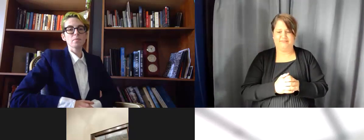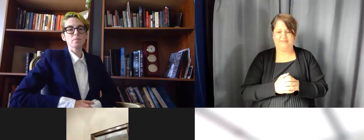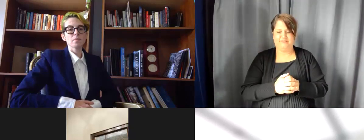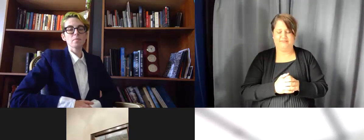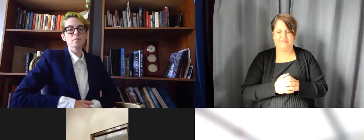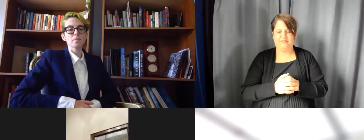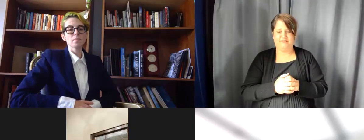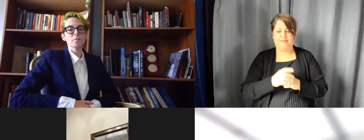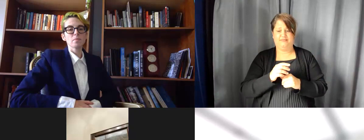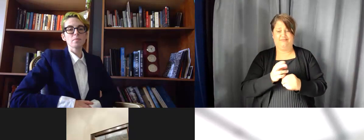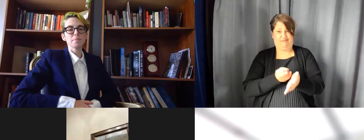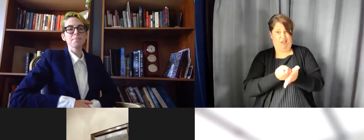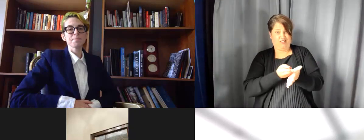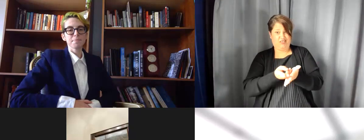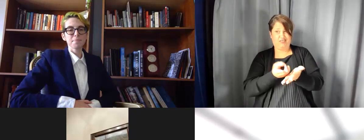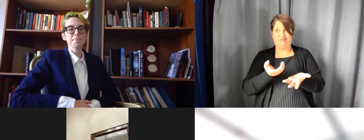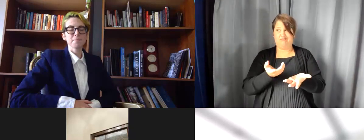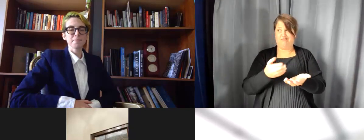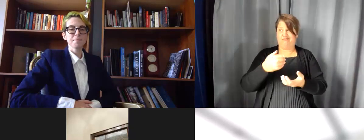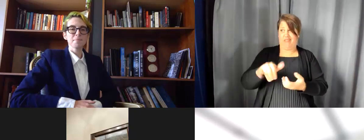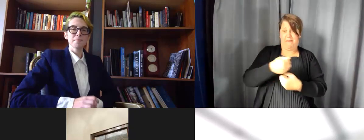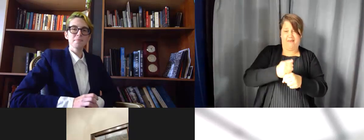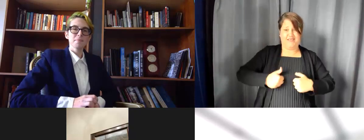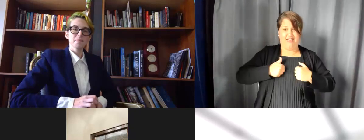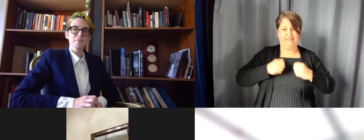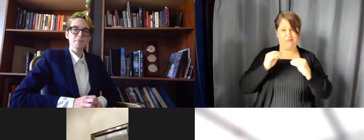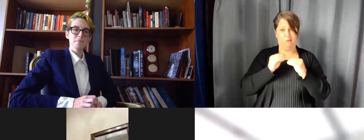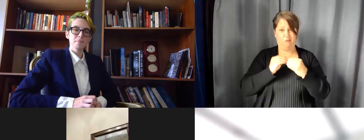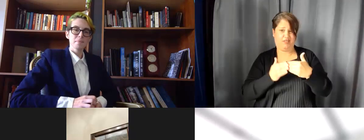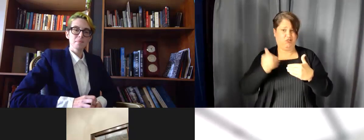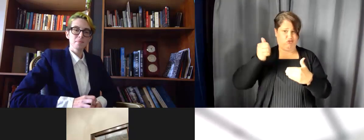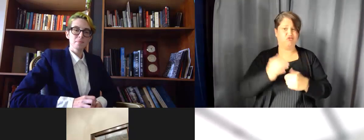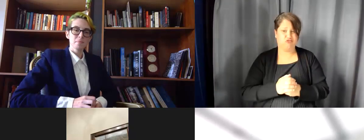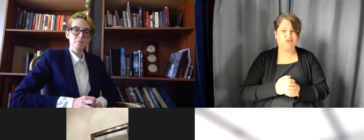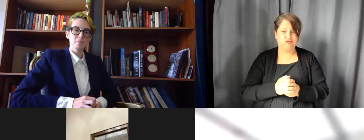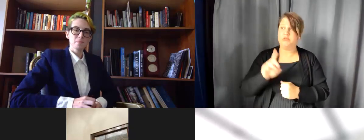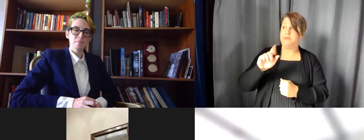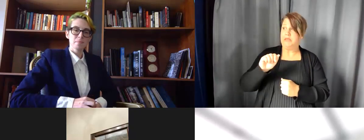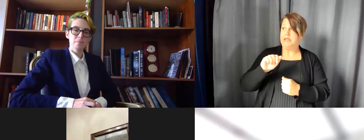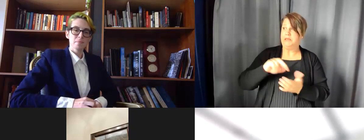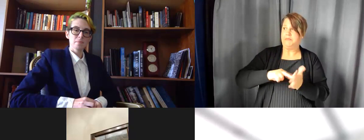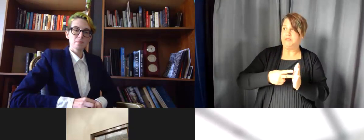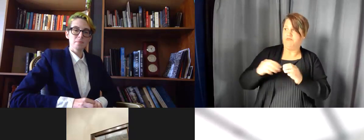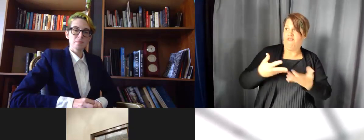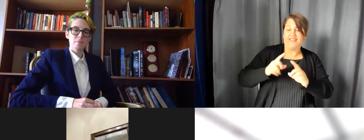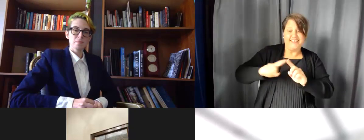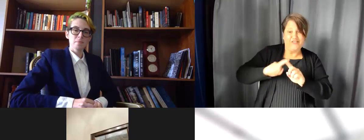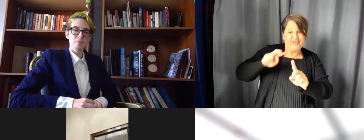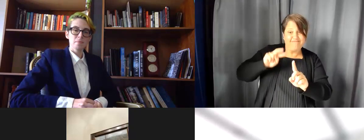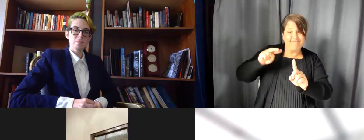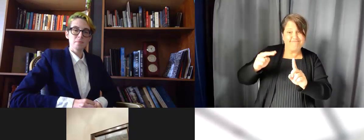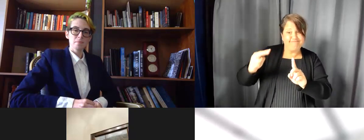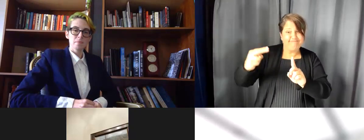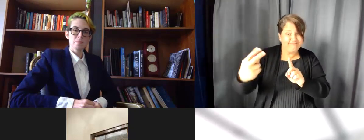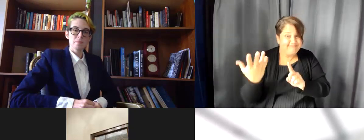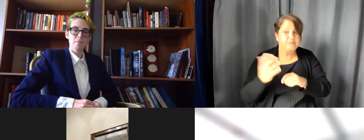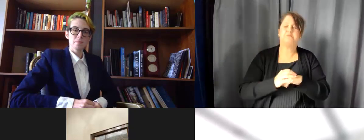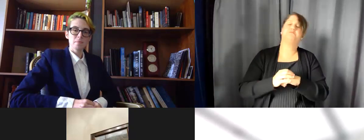Jordan Radford: honestly it makes it easier. Oh. it offers different perspectives. Yeah. opens